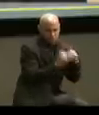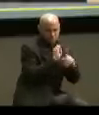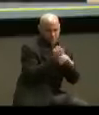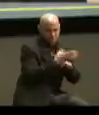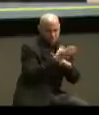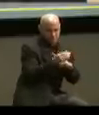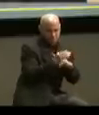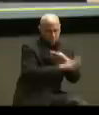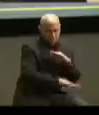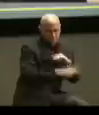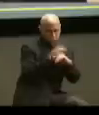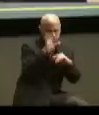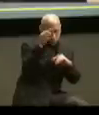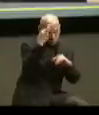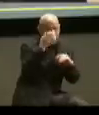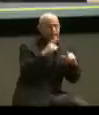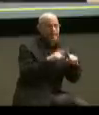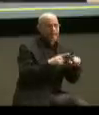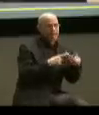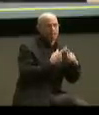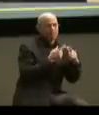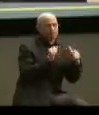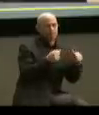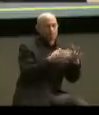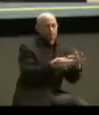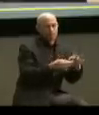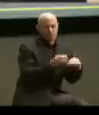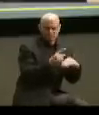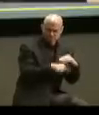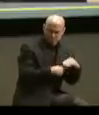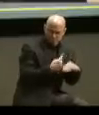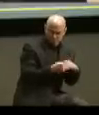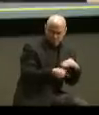PROPERTY OWNERS AND LESSORS THAT LEASE SPACE TO THE GOVERNMENT?